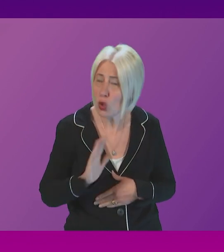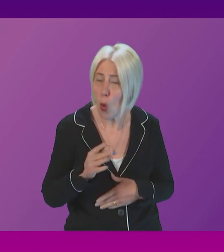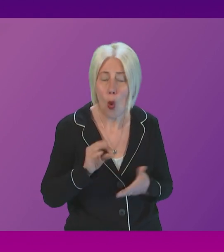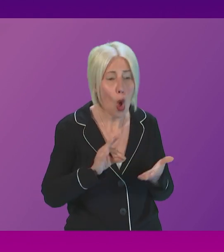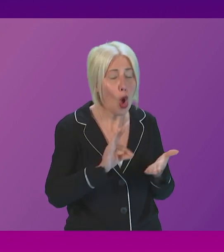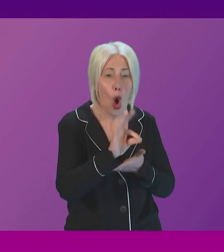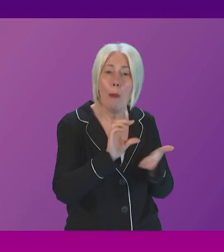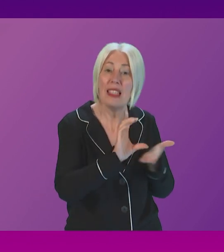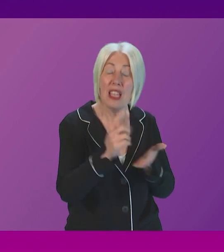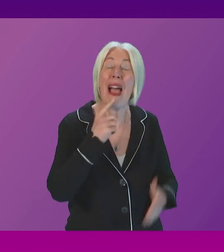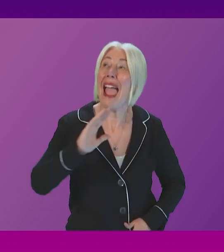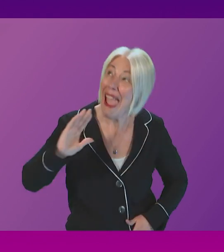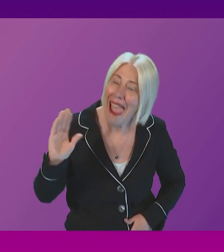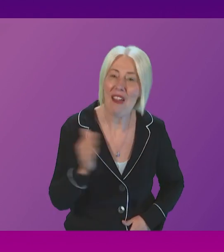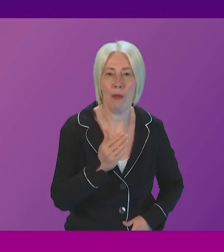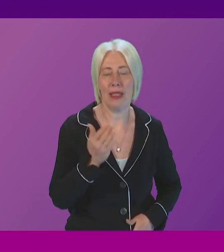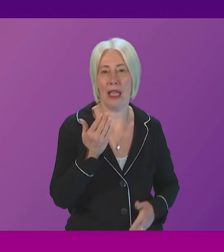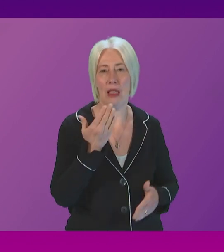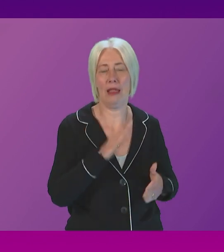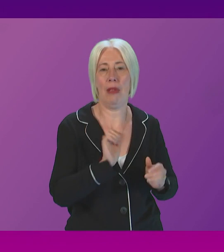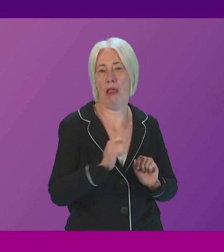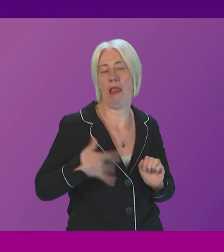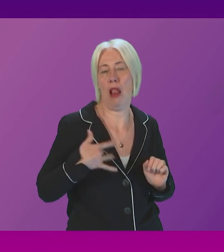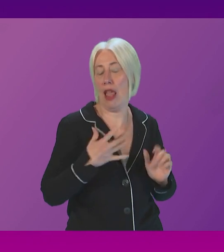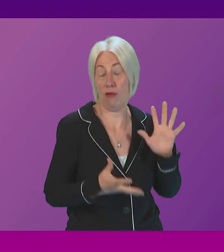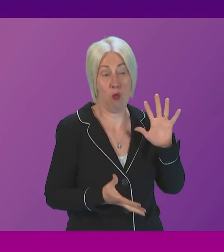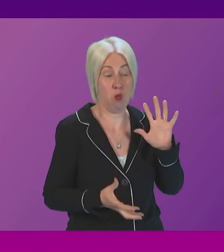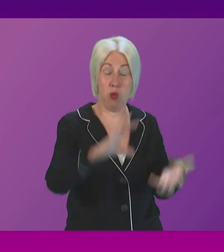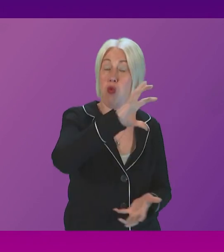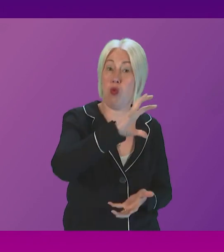but everyone who has had their lives turned upside down by the cancellations?